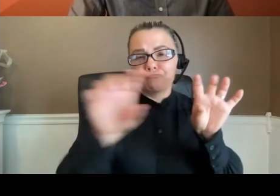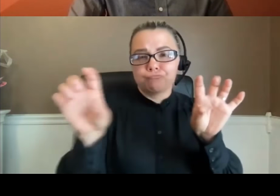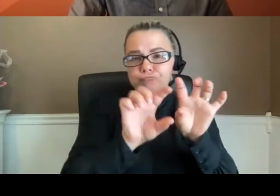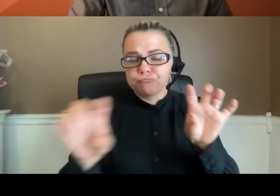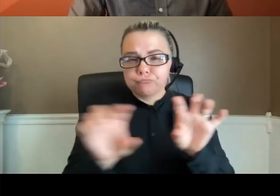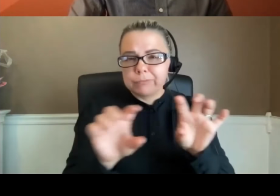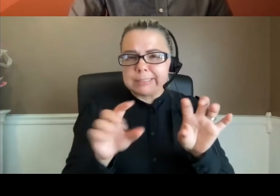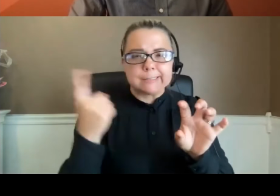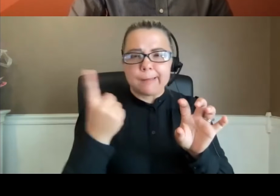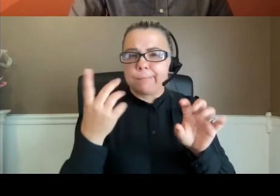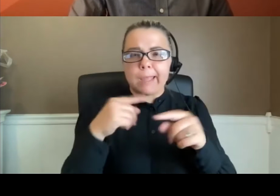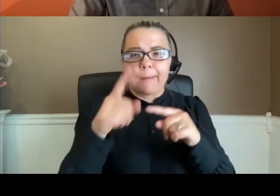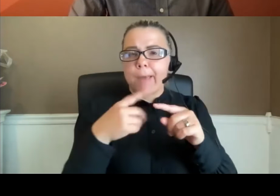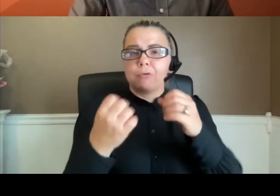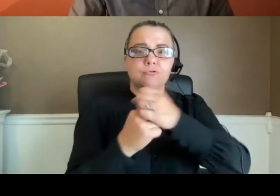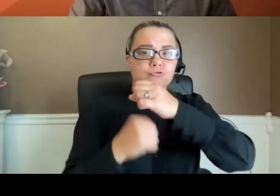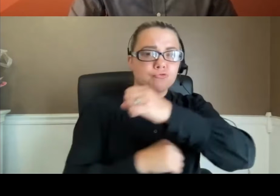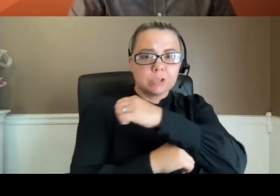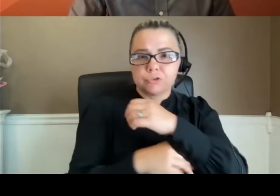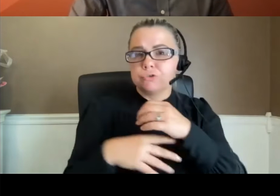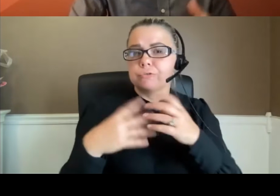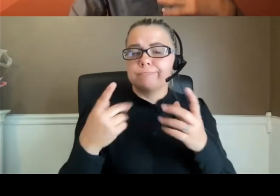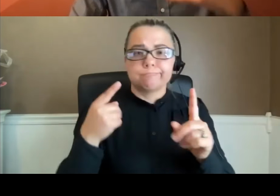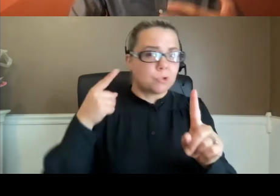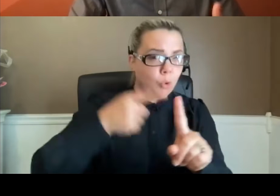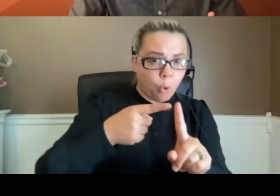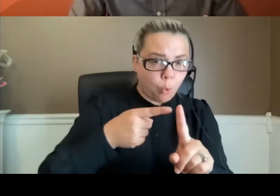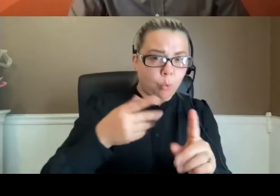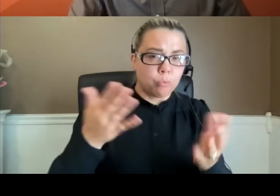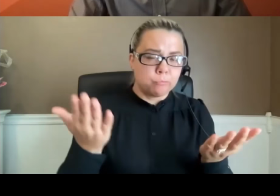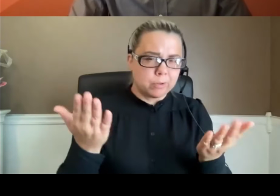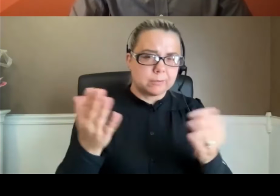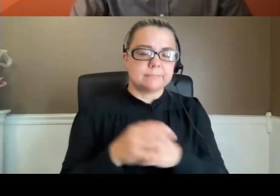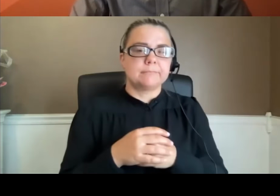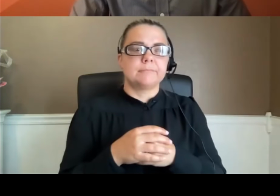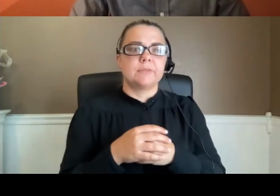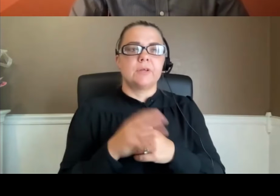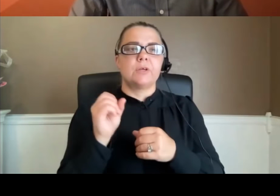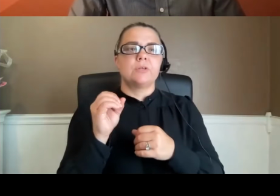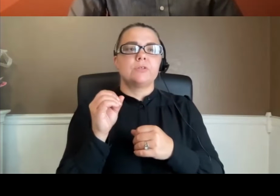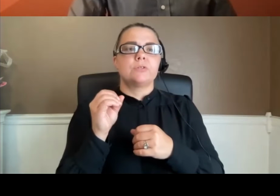then what's its objective. Now I'm gonna orient the user above the around the display, because